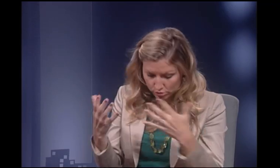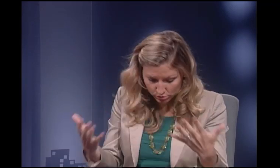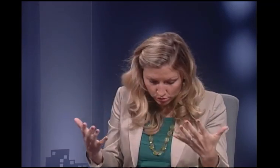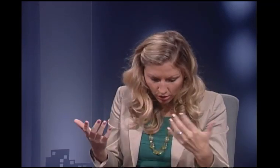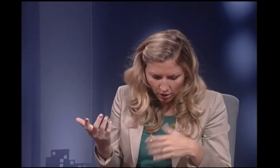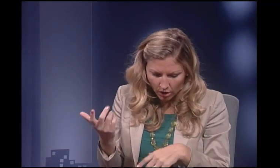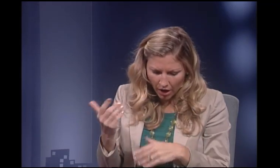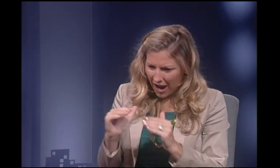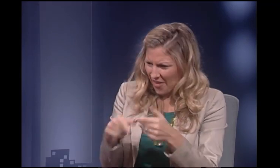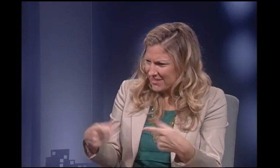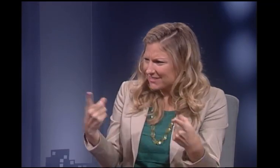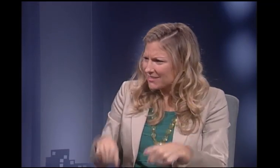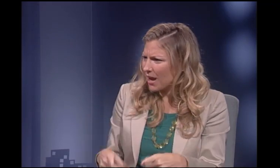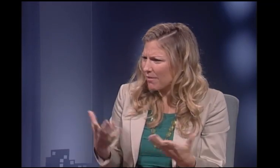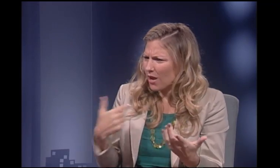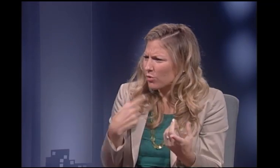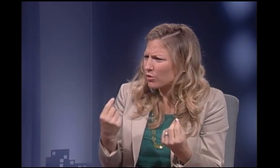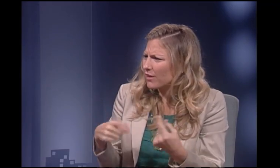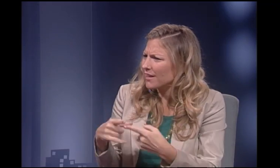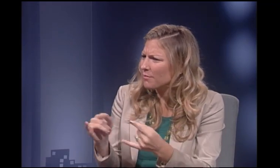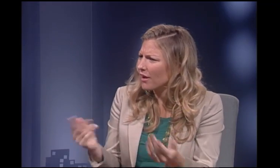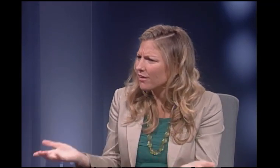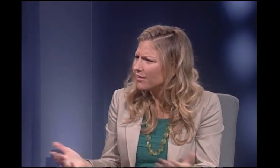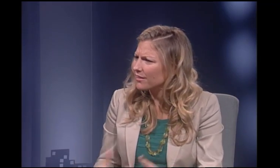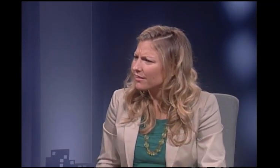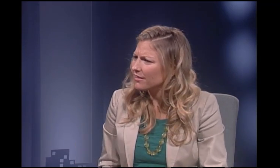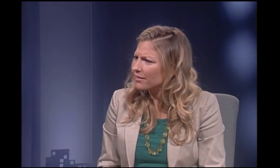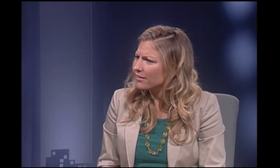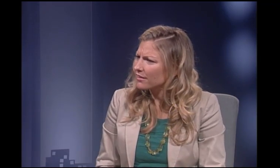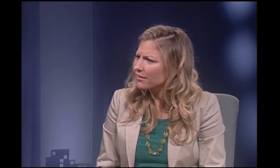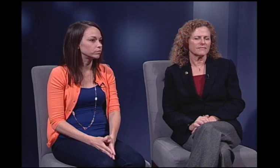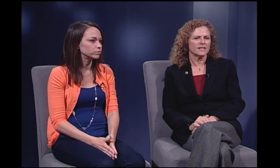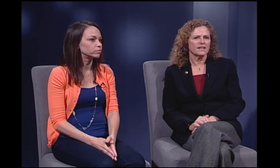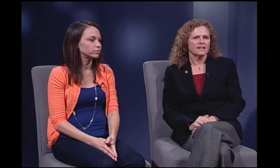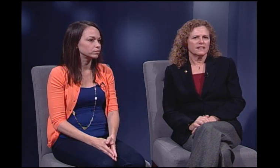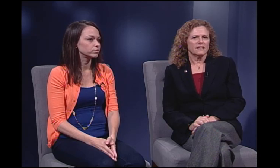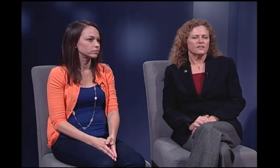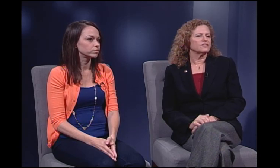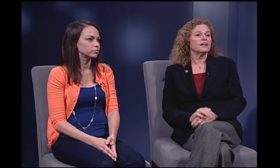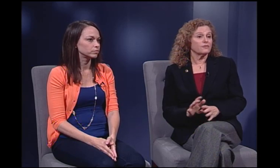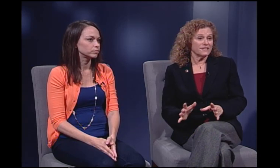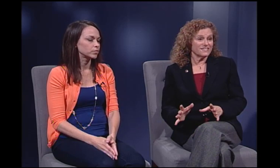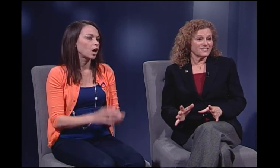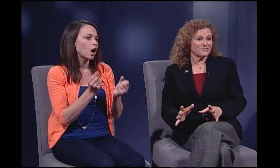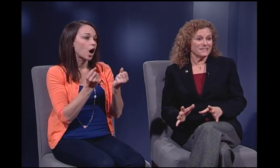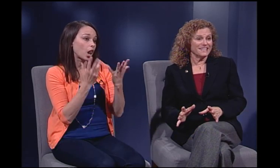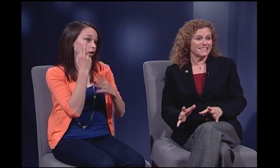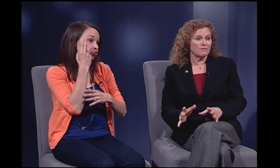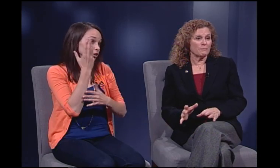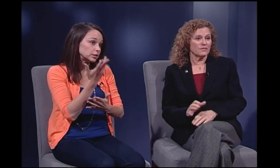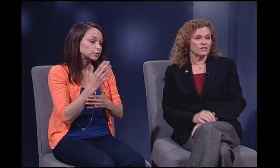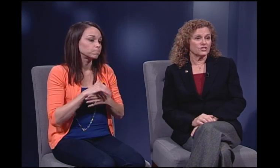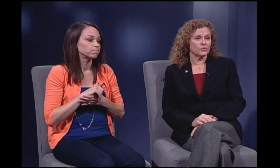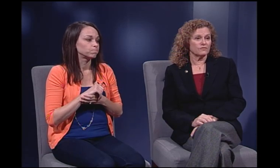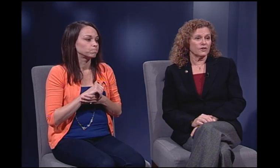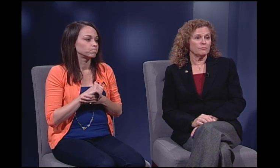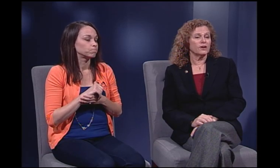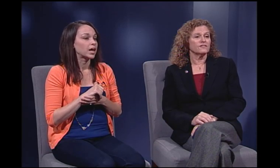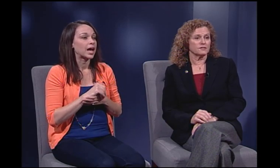multi-billion dollar deficit, how did this happen and what can we do about it? There's a lot of reasons. We came up with the short fall part of it